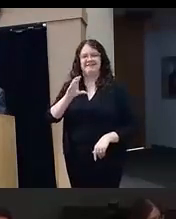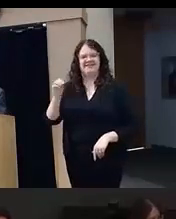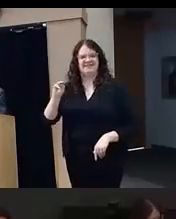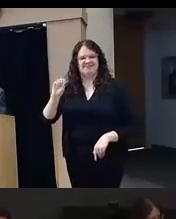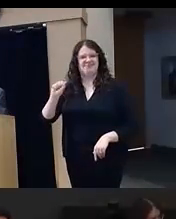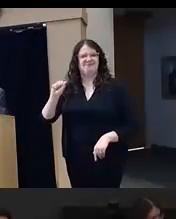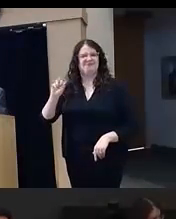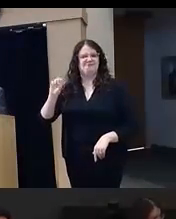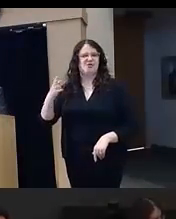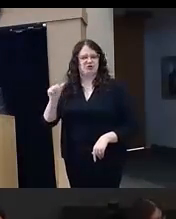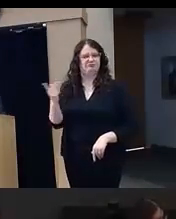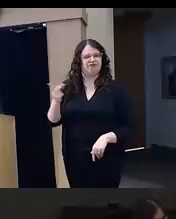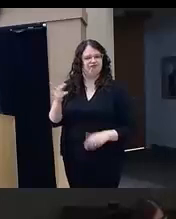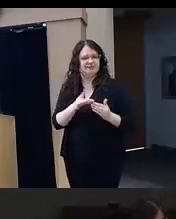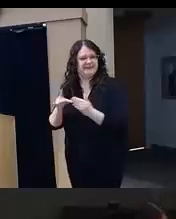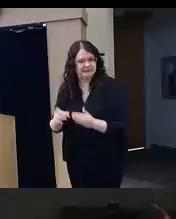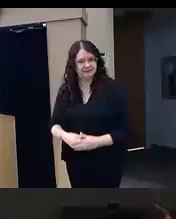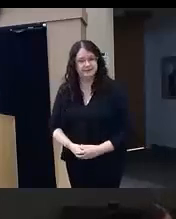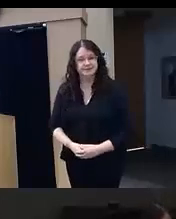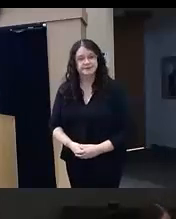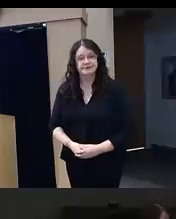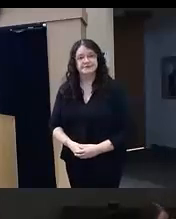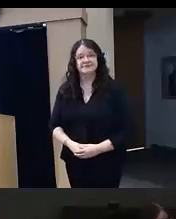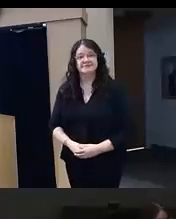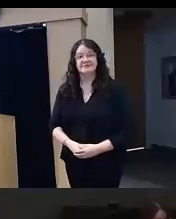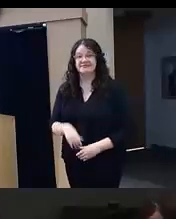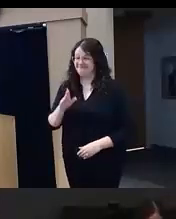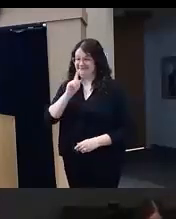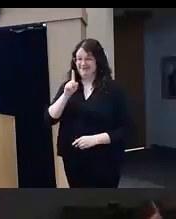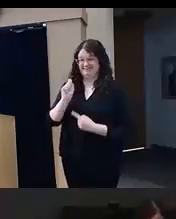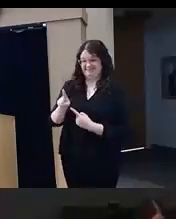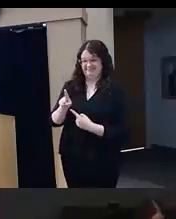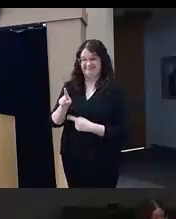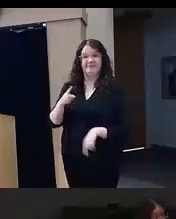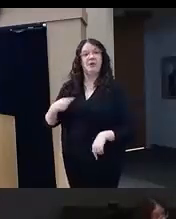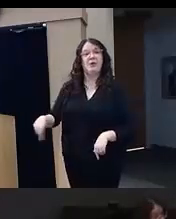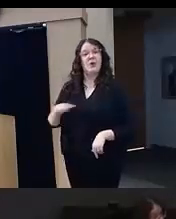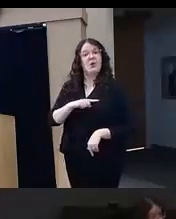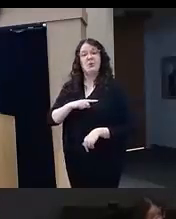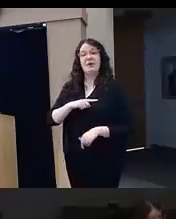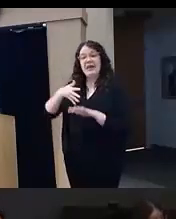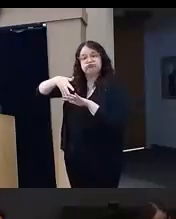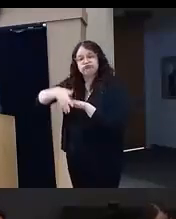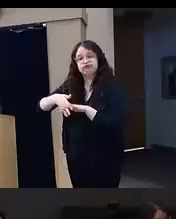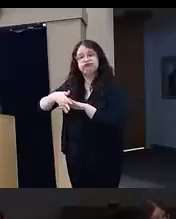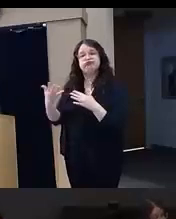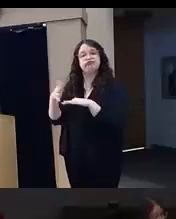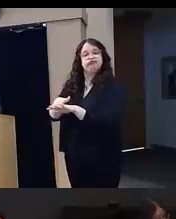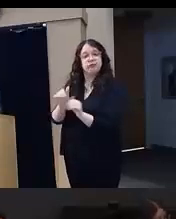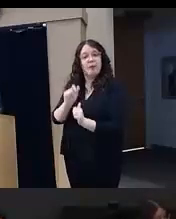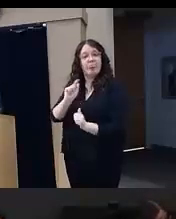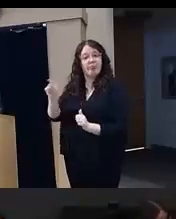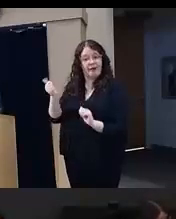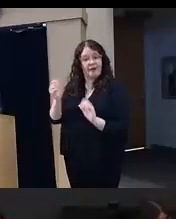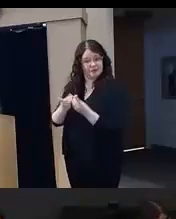but did you do a good job you know of integrating ourselves and Military Care Program still remain